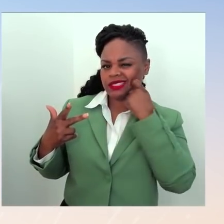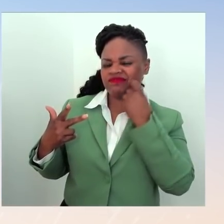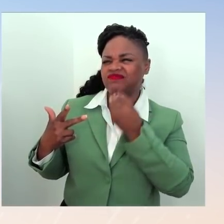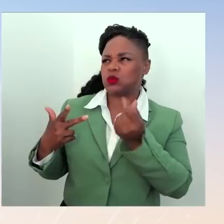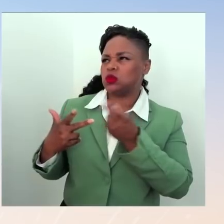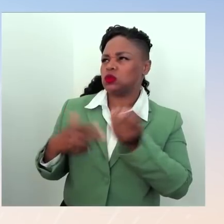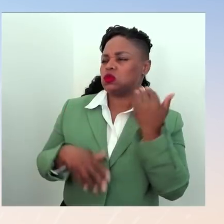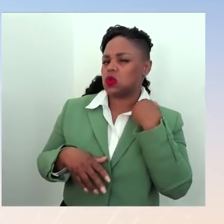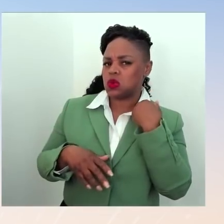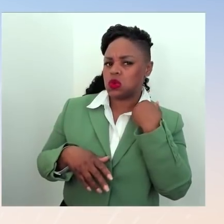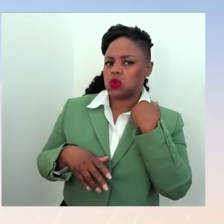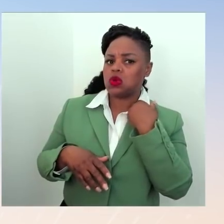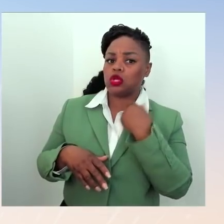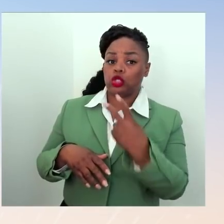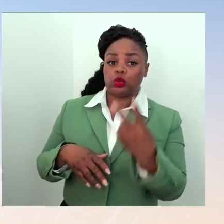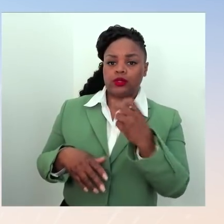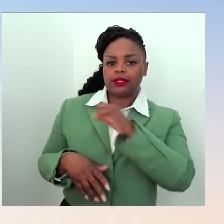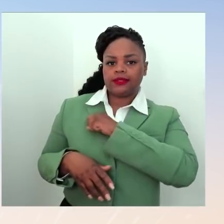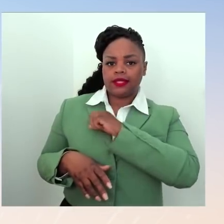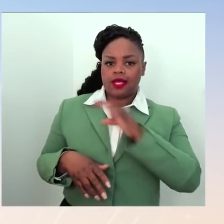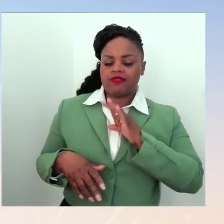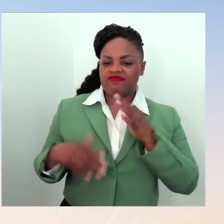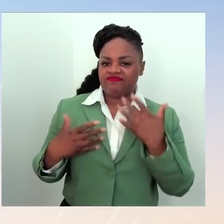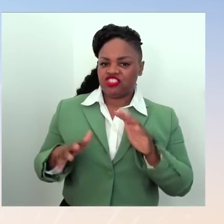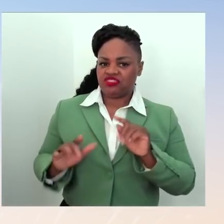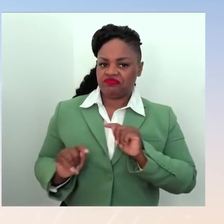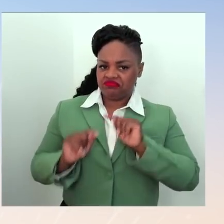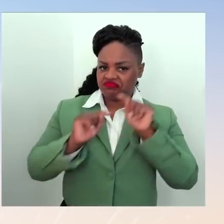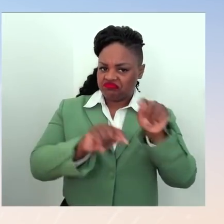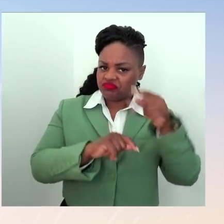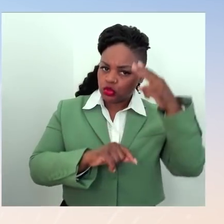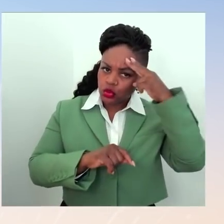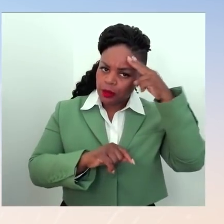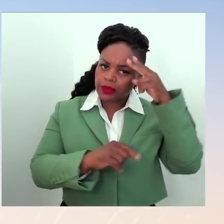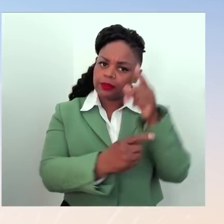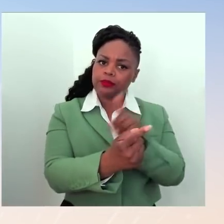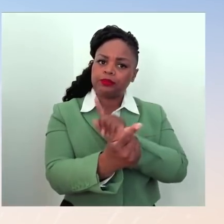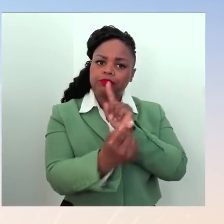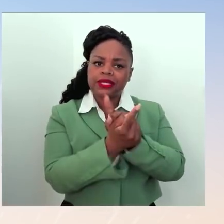went to Saudi Arabia to discuss a range of issues -- including the war in Yemen,